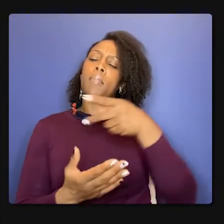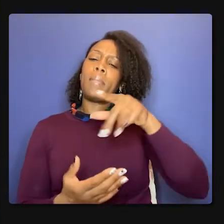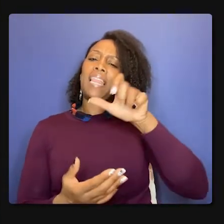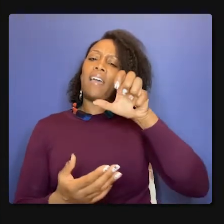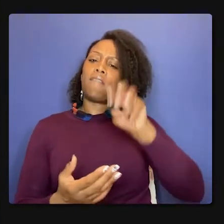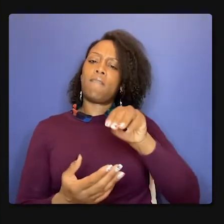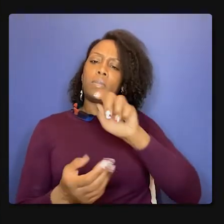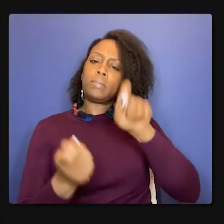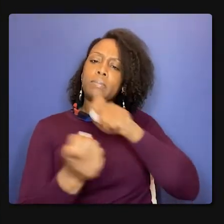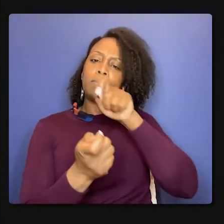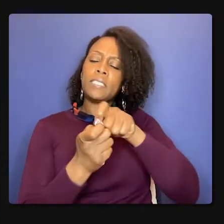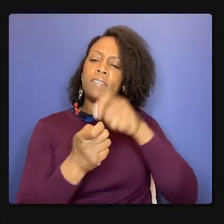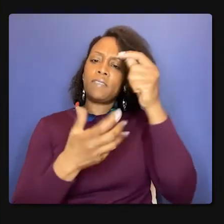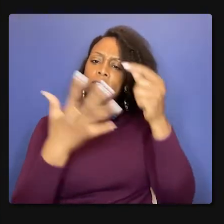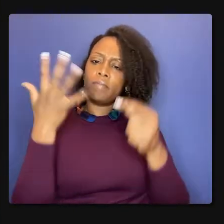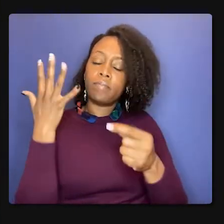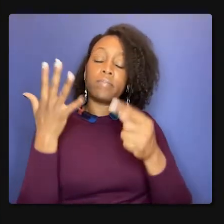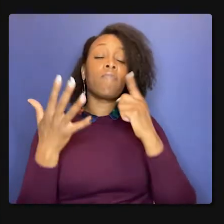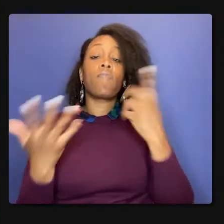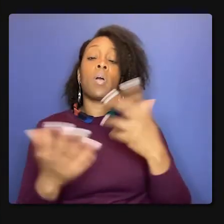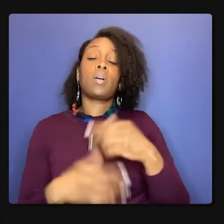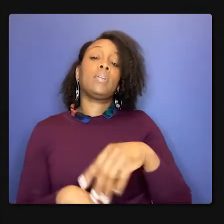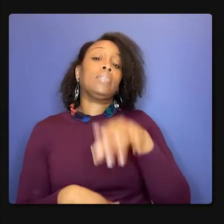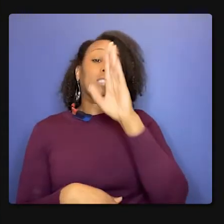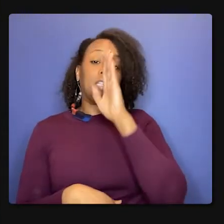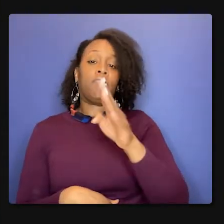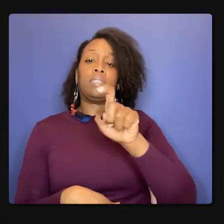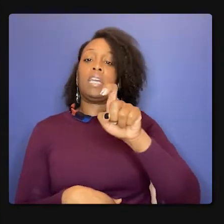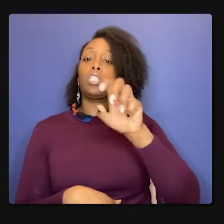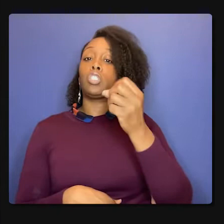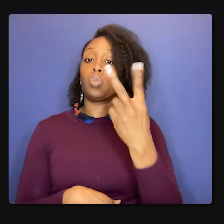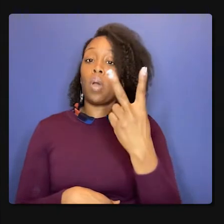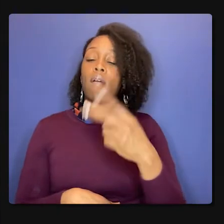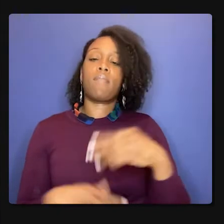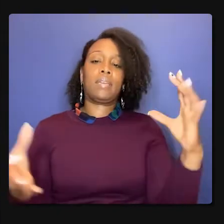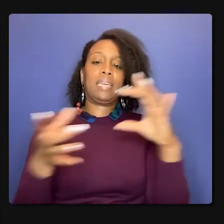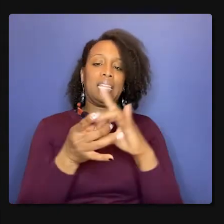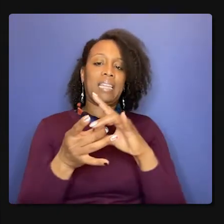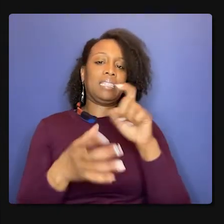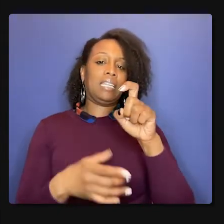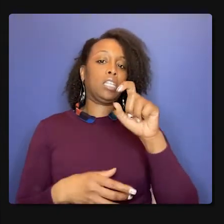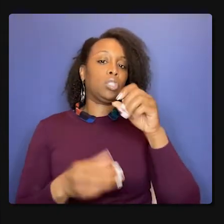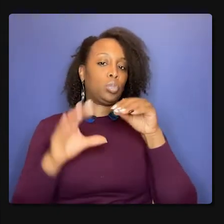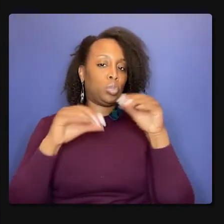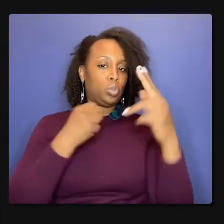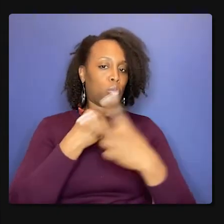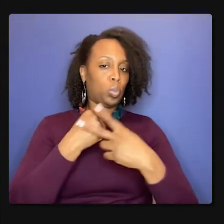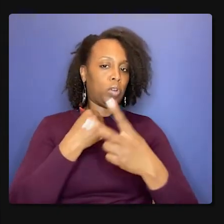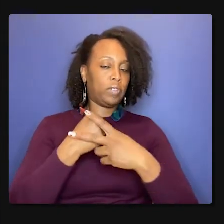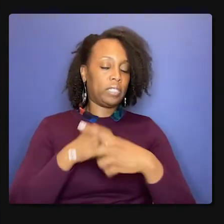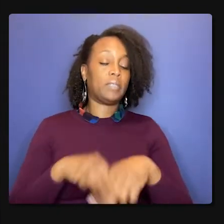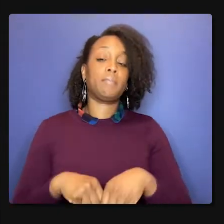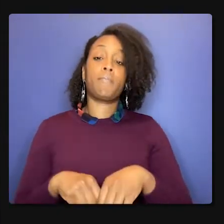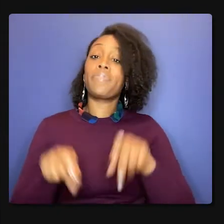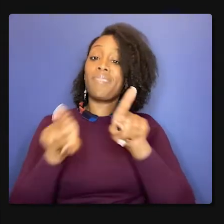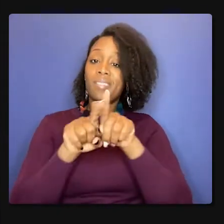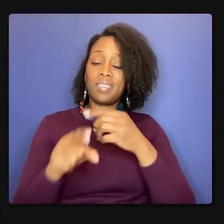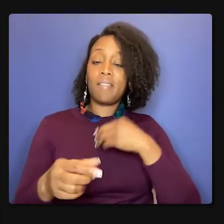of platform-specific features such as DirectX 12 and Connected Storage. You'll also have the information